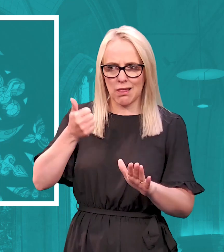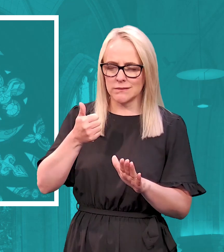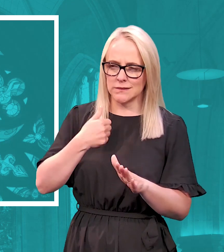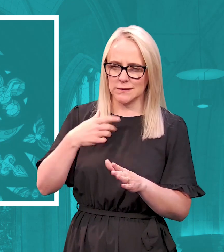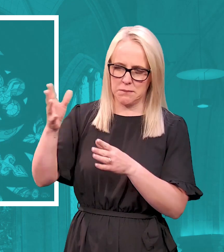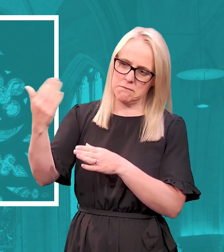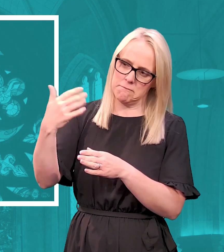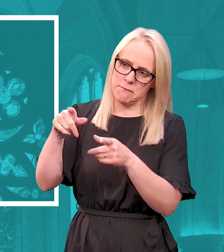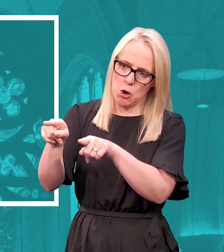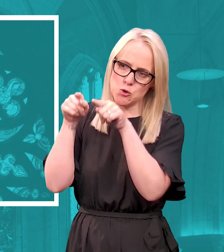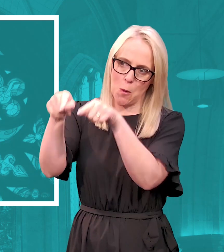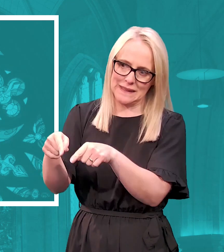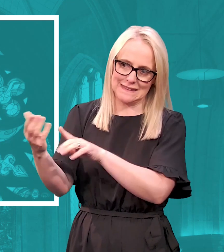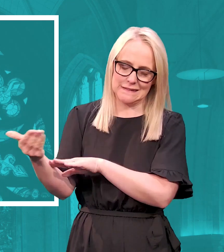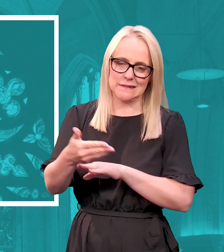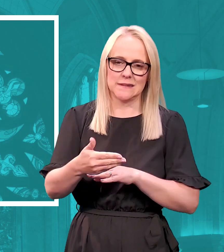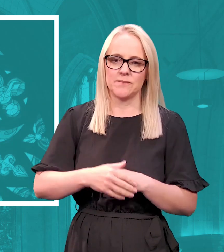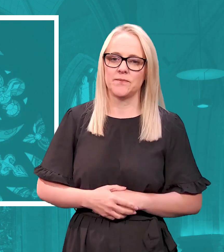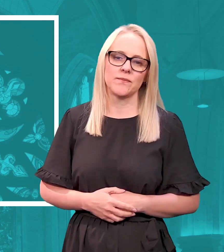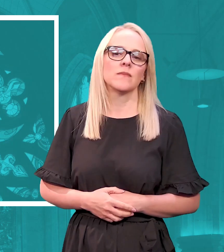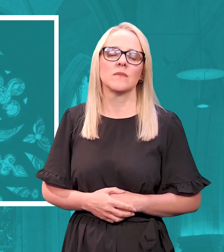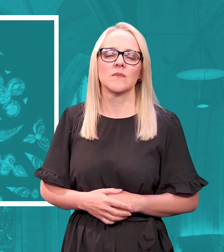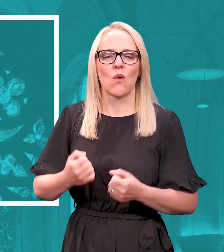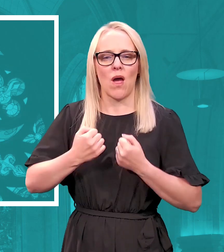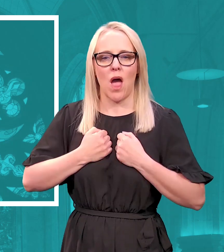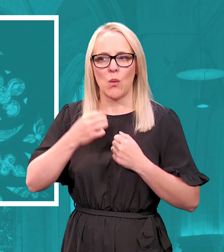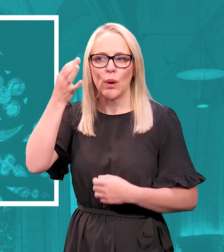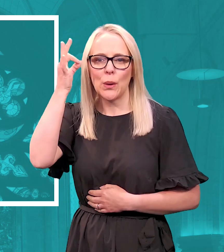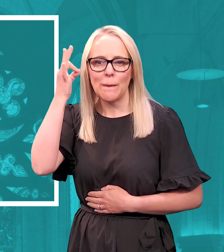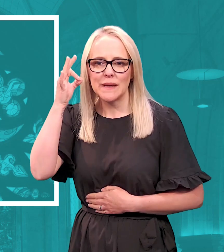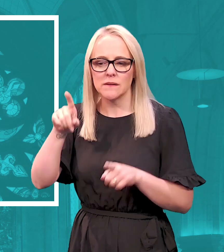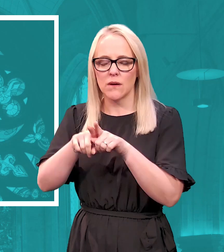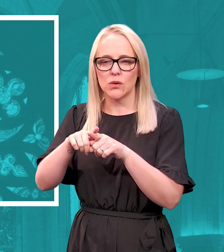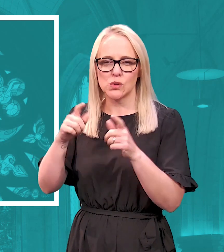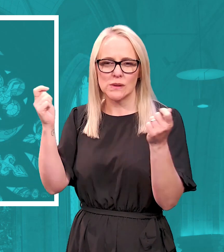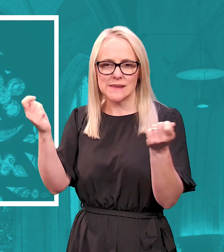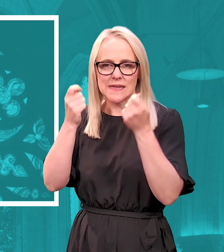For the work of our committees and the successful population of the various committees